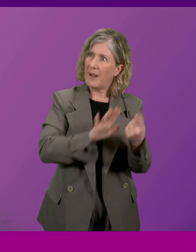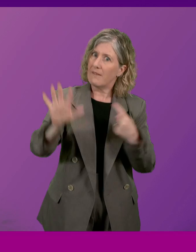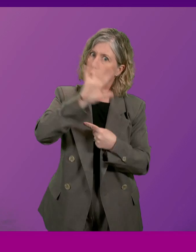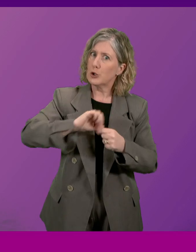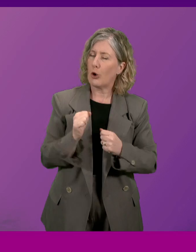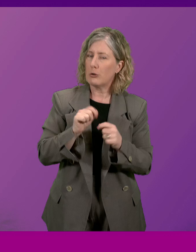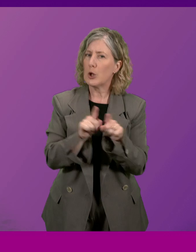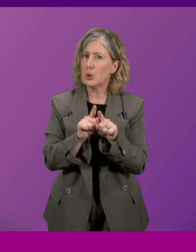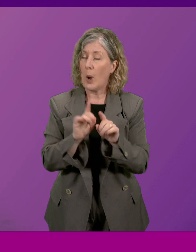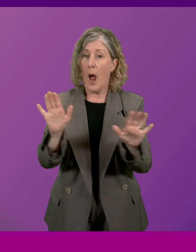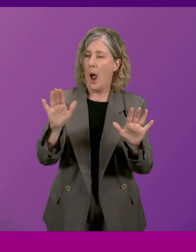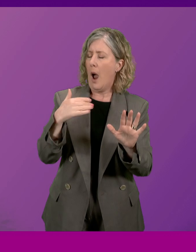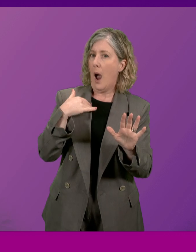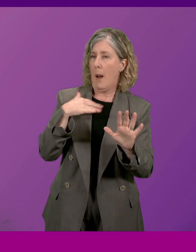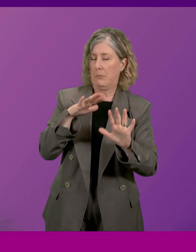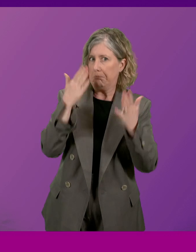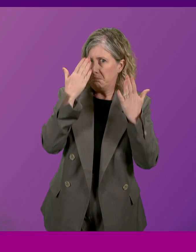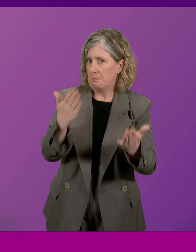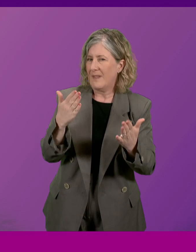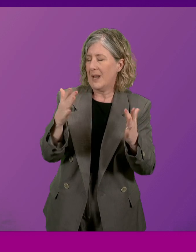I am not aware of any direct contact with the Scottish Government on that issue,